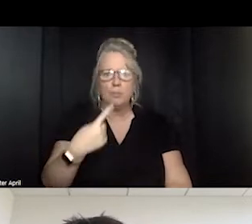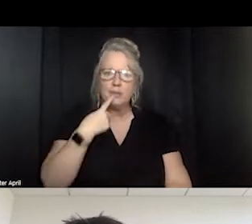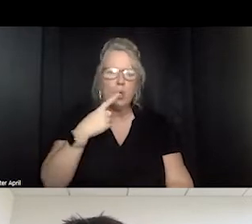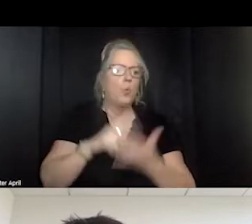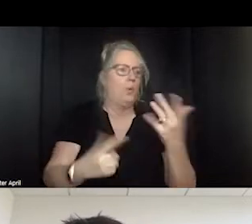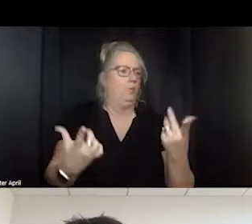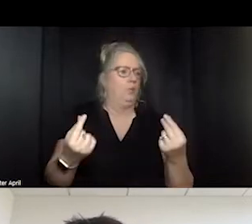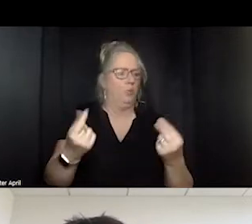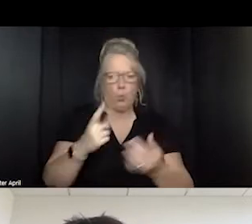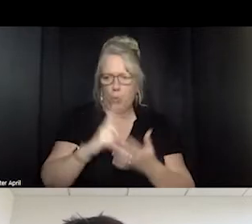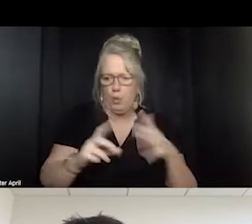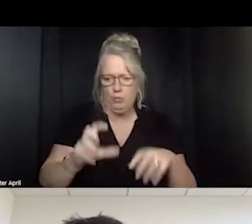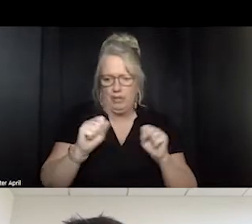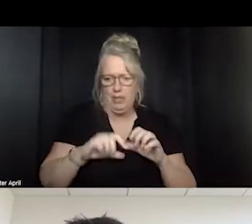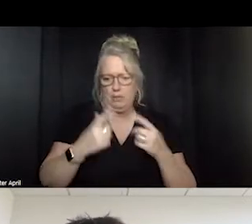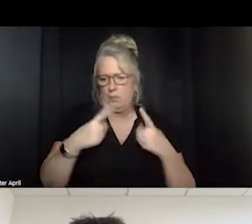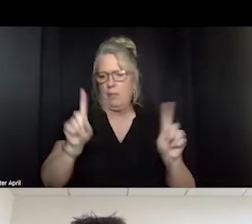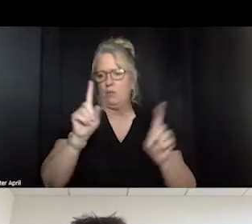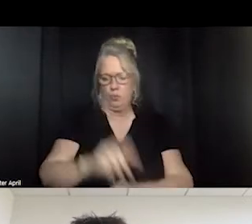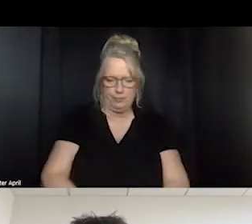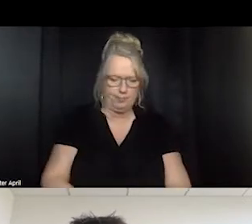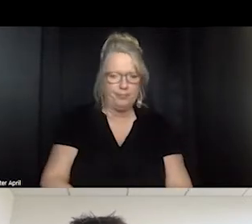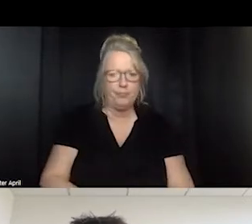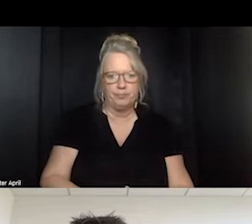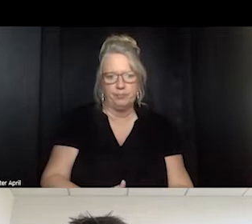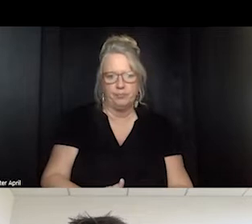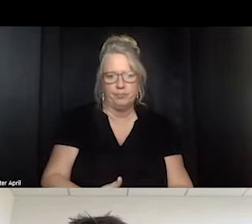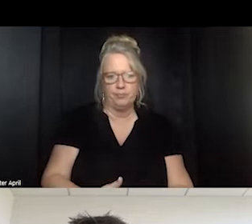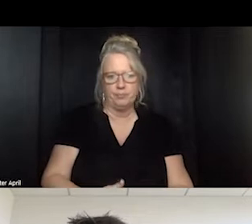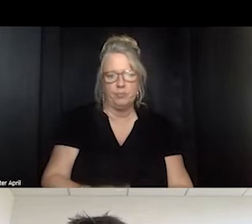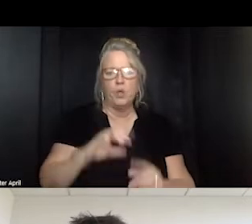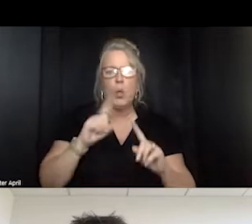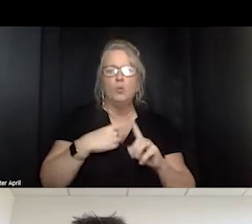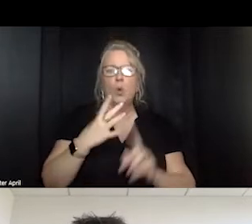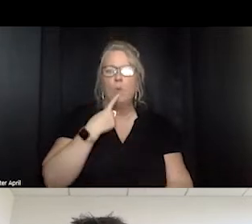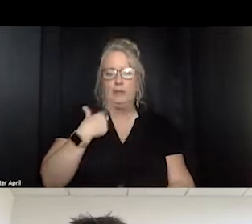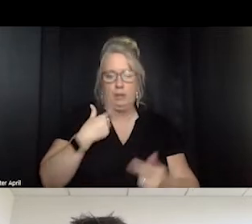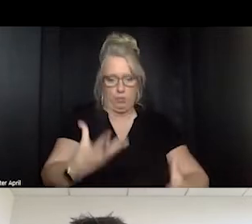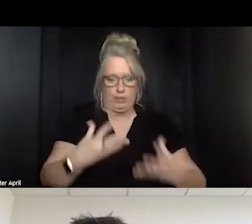WHAT'S IT GOING TO TAKE TO MAKE THIS WORK? SO WHEN WE SAID WE WILL ACCEPT EVERYONE, WE DIDN'T